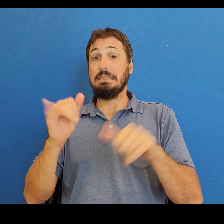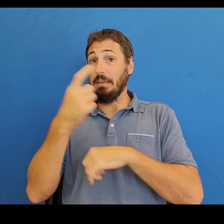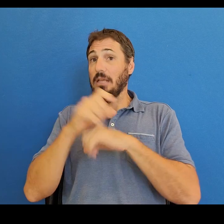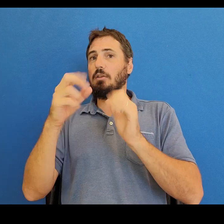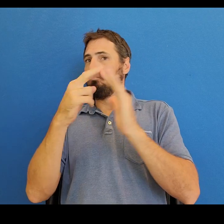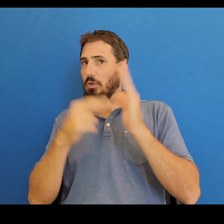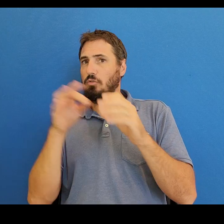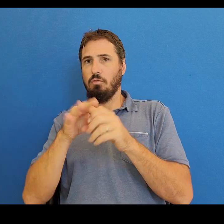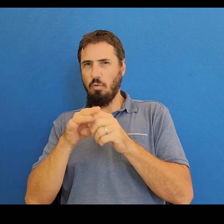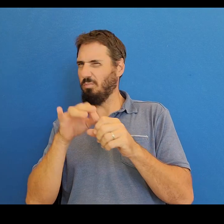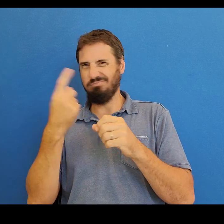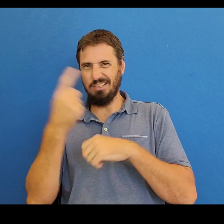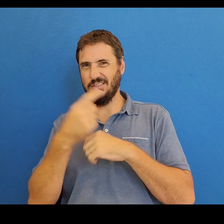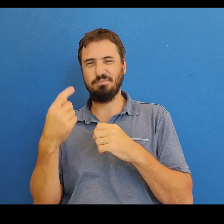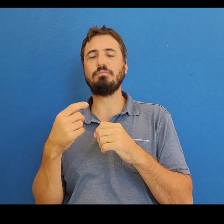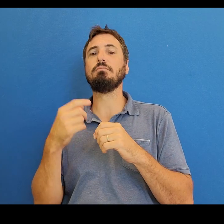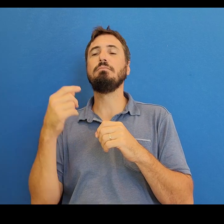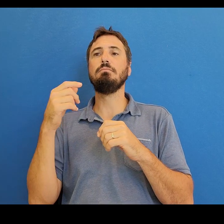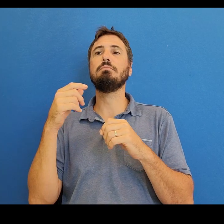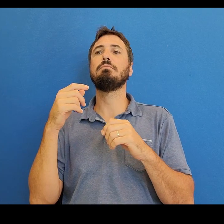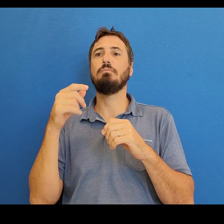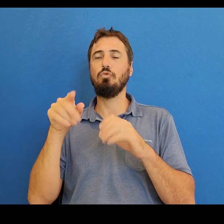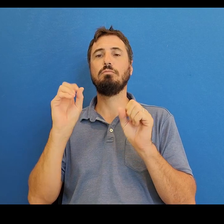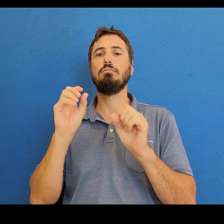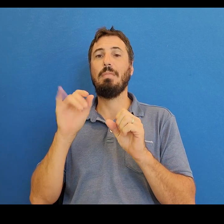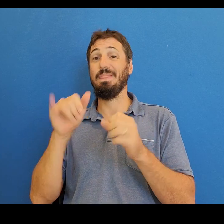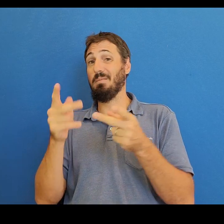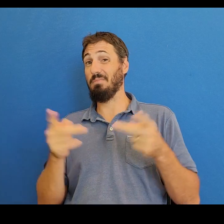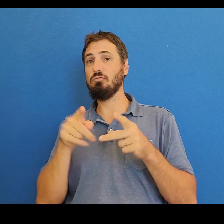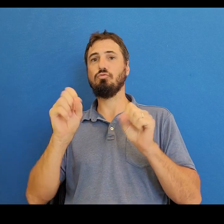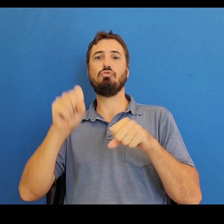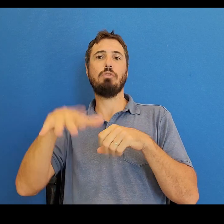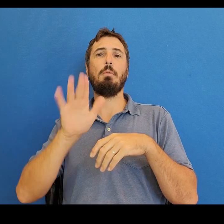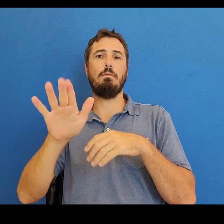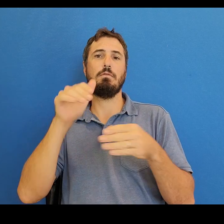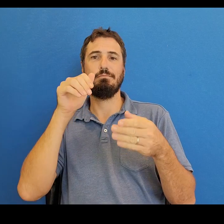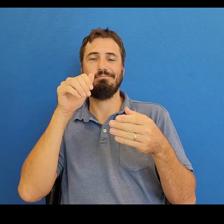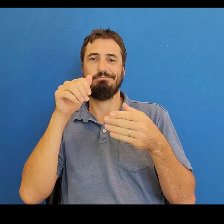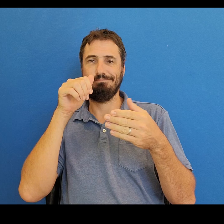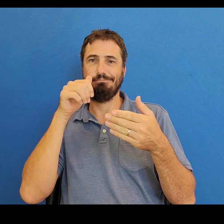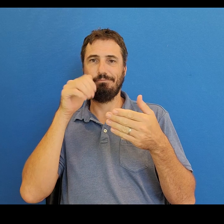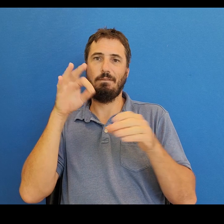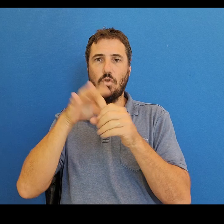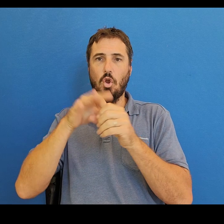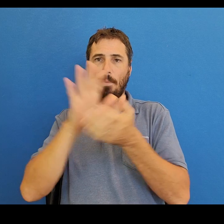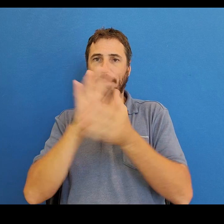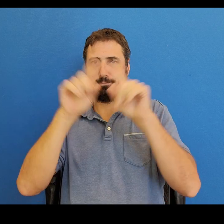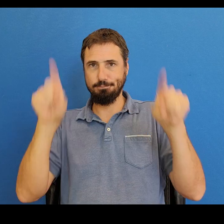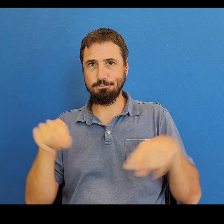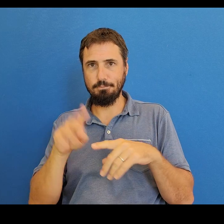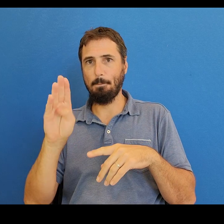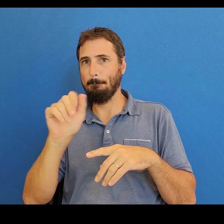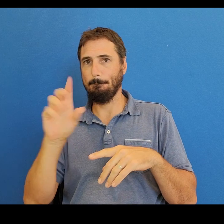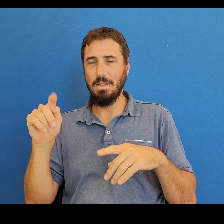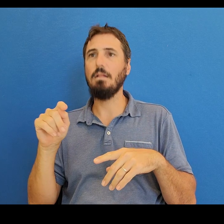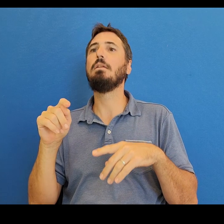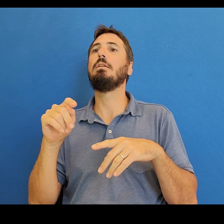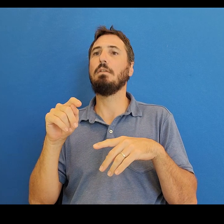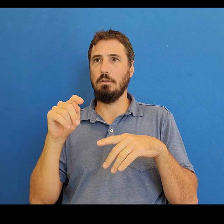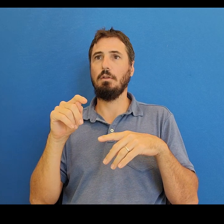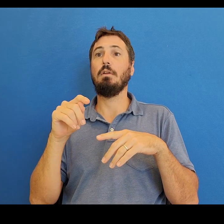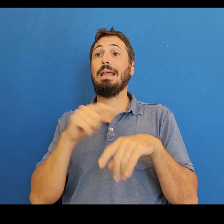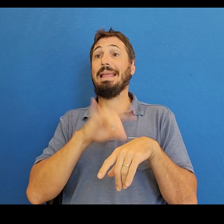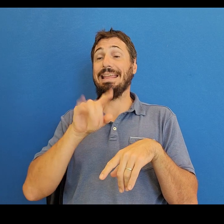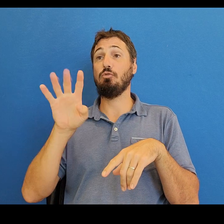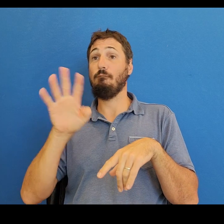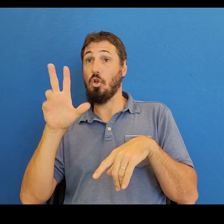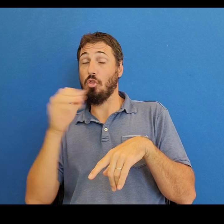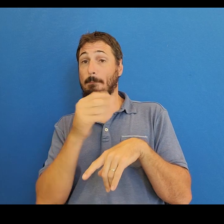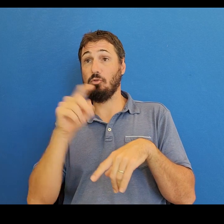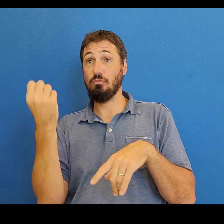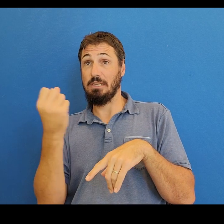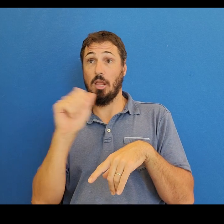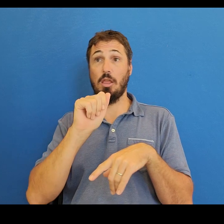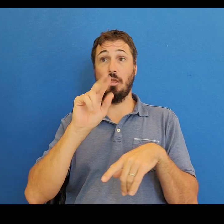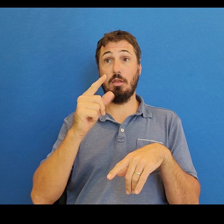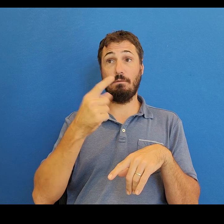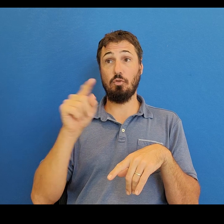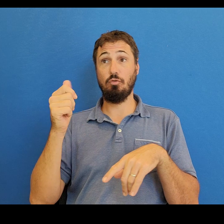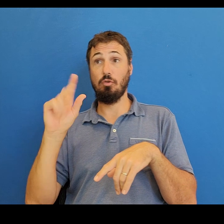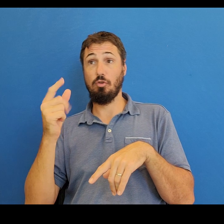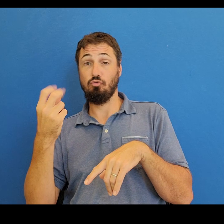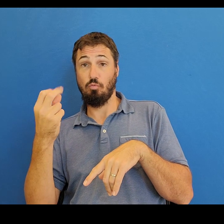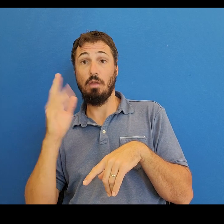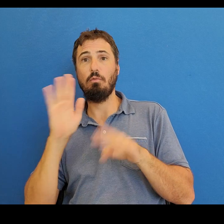voting and same day registration, and serves as a mail ballot collection site. Services will be offered from 8 a.m. to 4:30 p.m., Monday through Saturday, from August 1st to August 12th. The